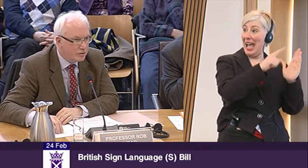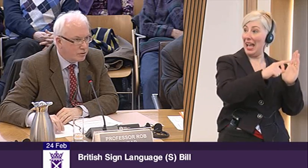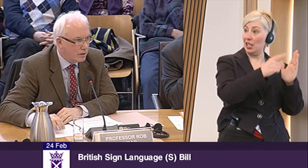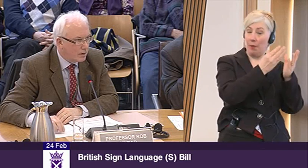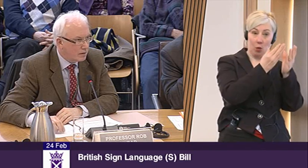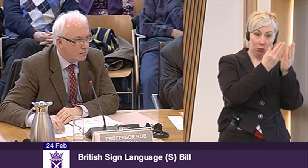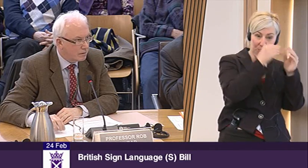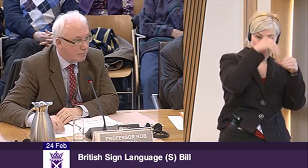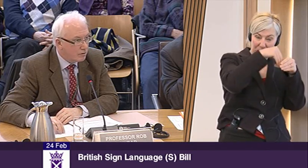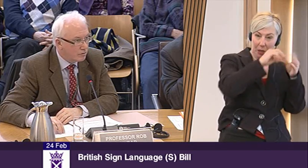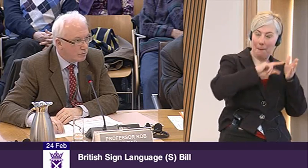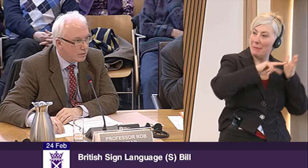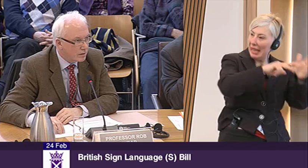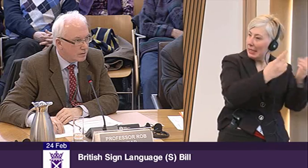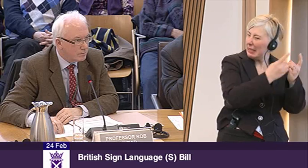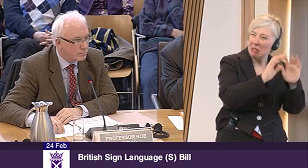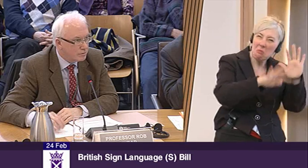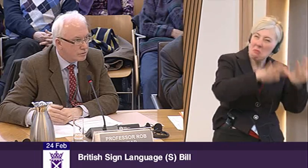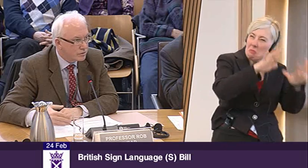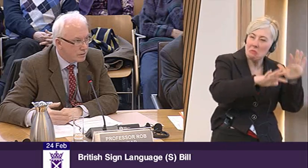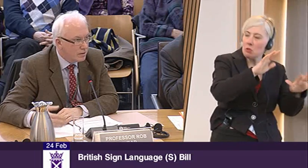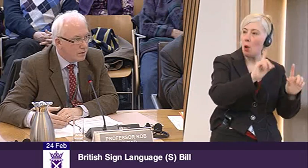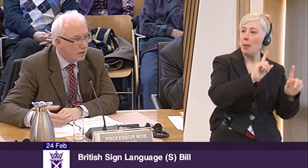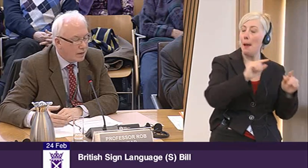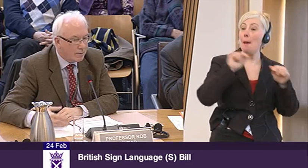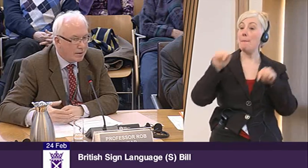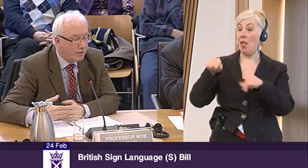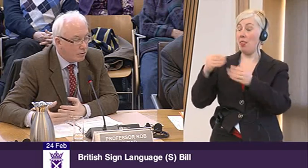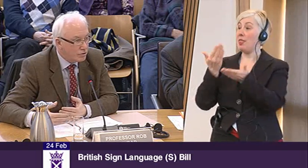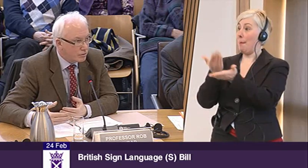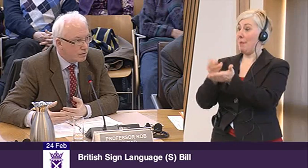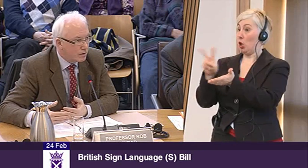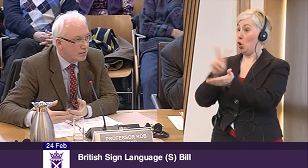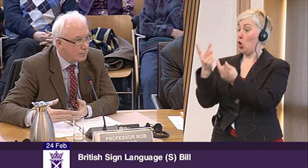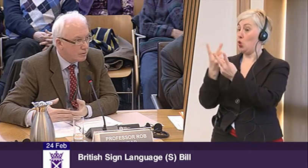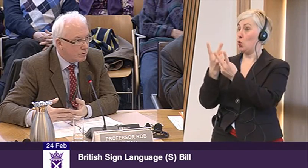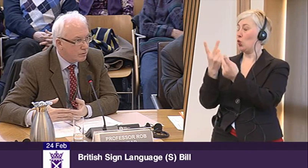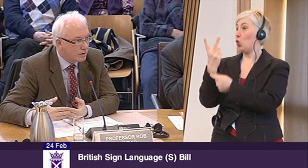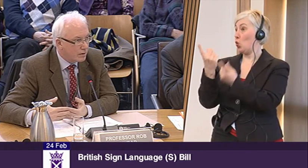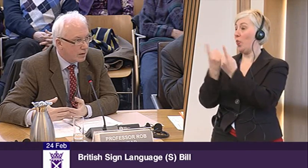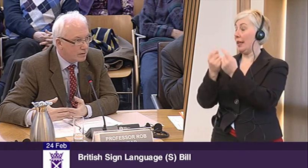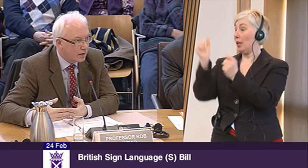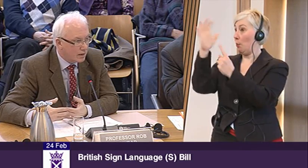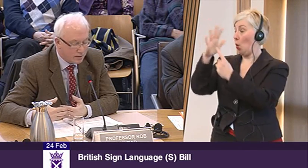of plans. However, two things in the bill are very important and are even ahead of the